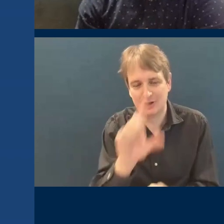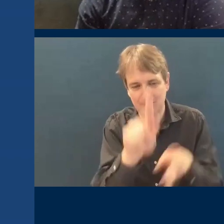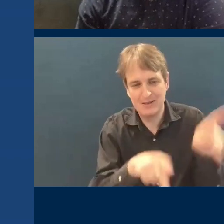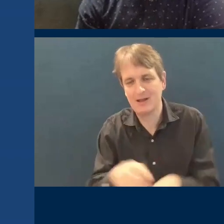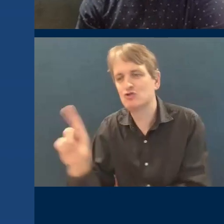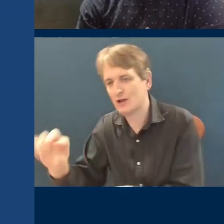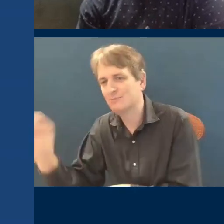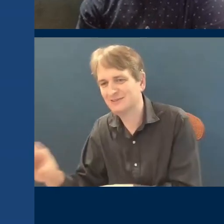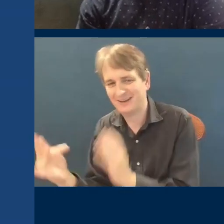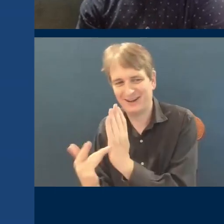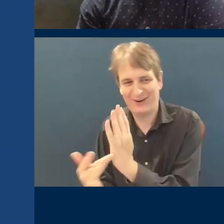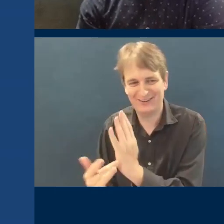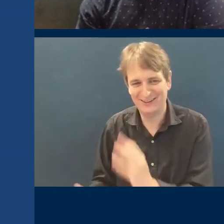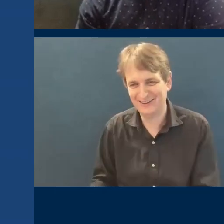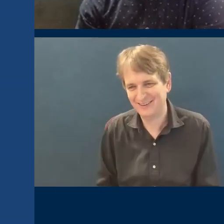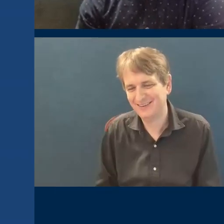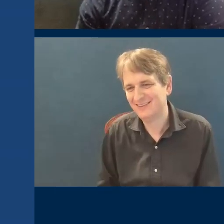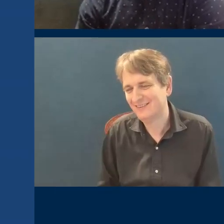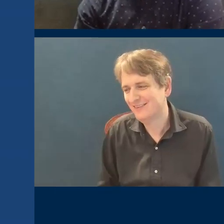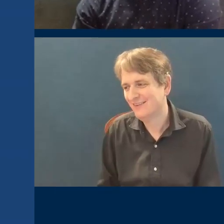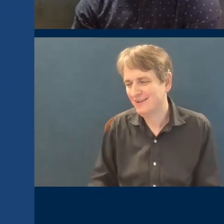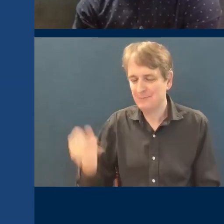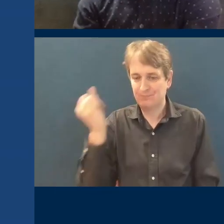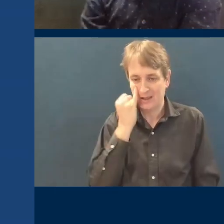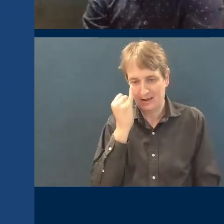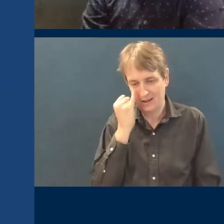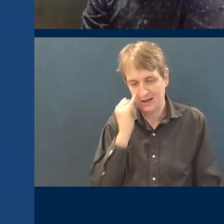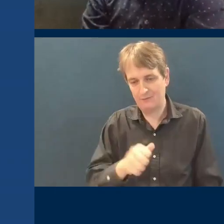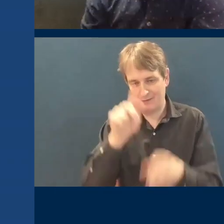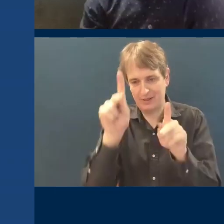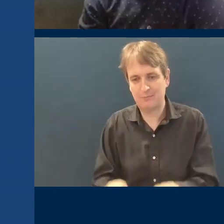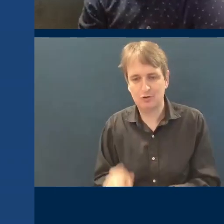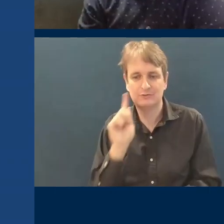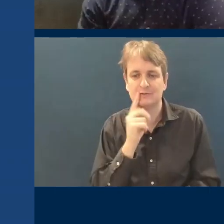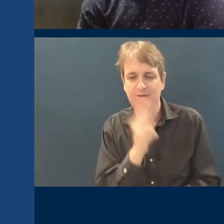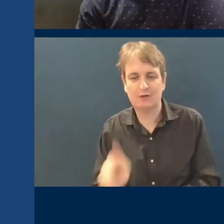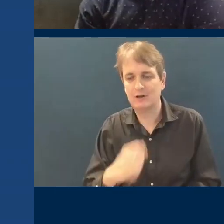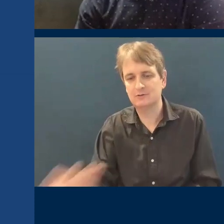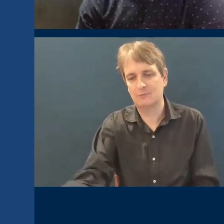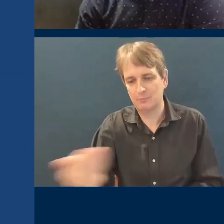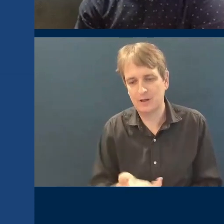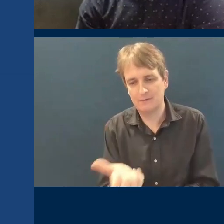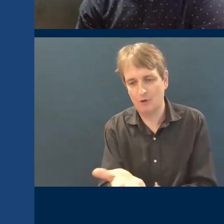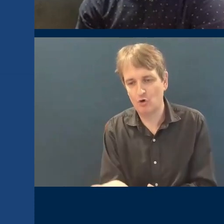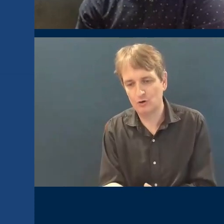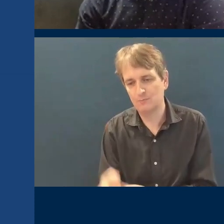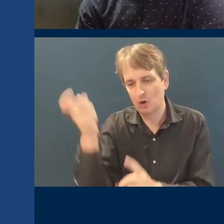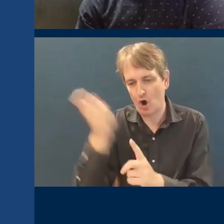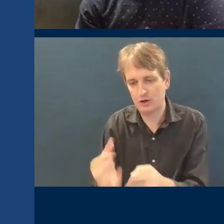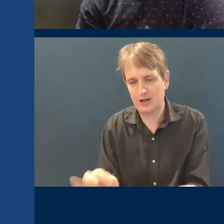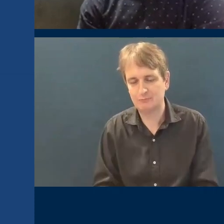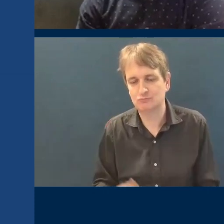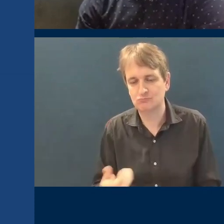because again, 80% of accessibility is about people, only 20% of accessibility is going to be depend on the technology. So for example.